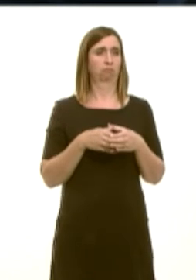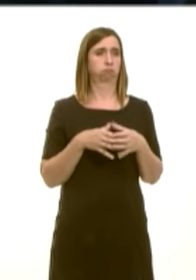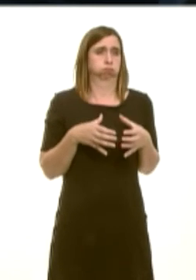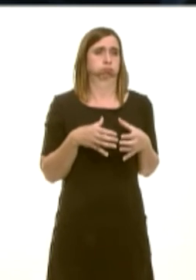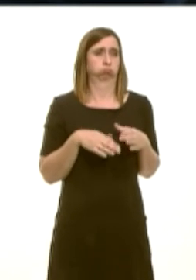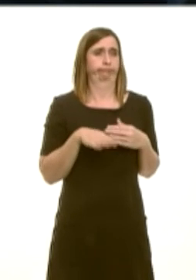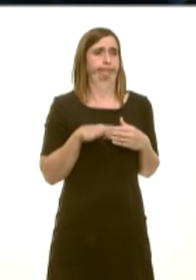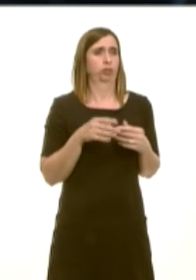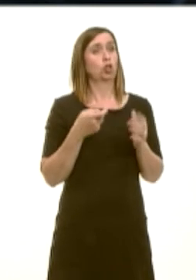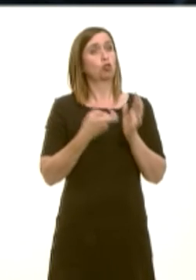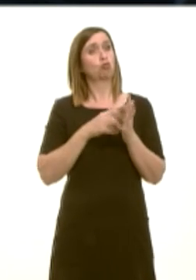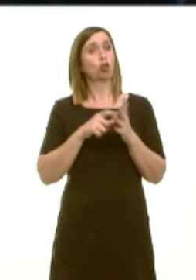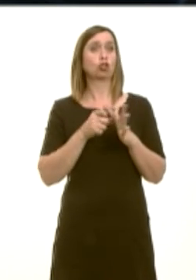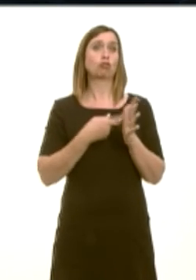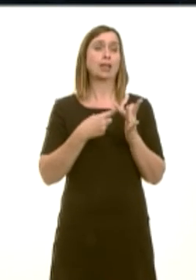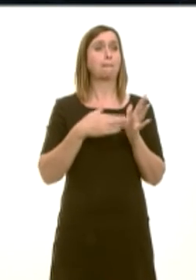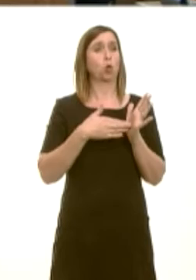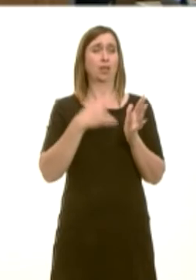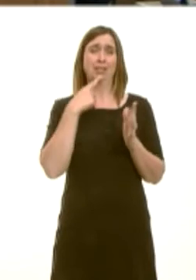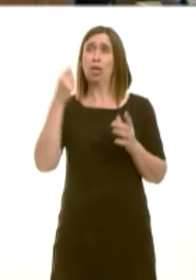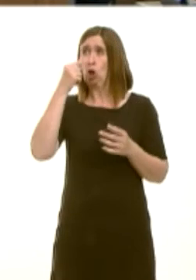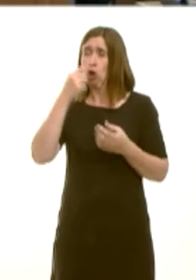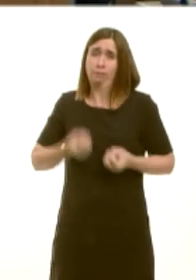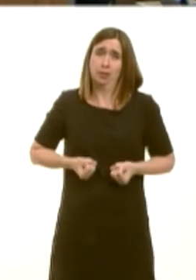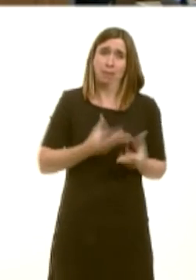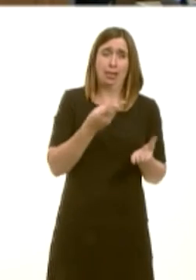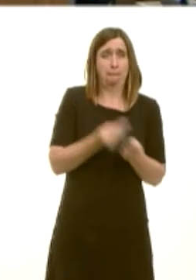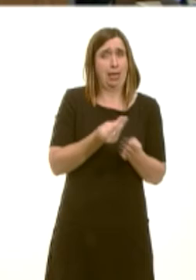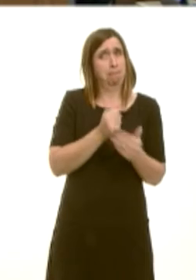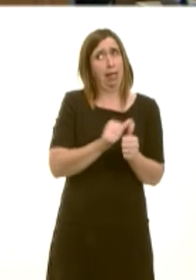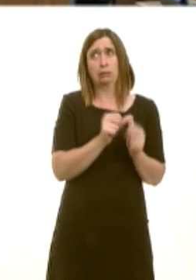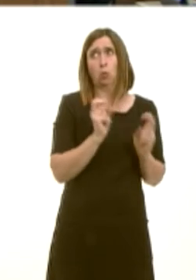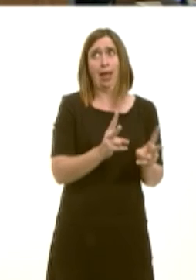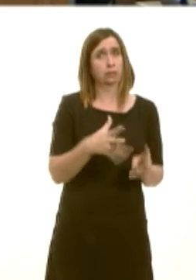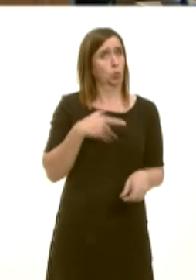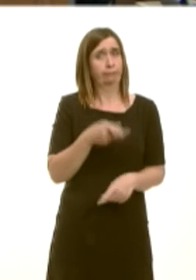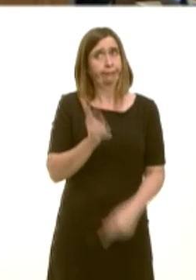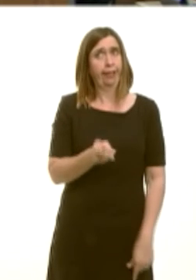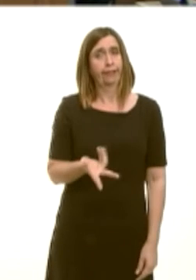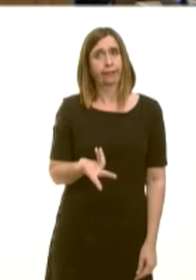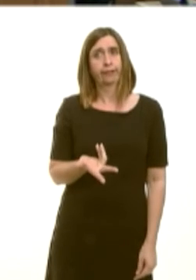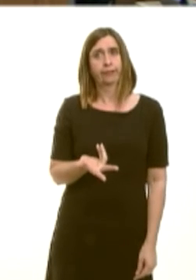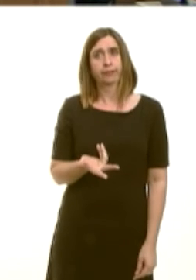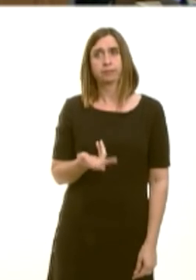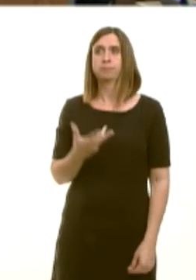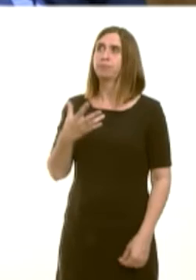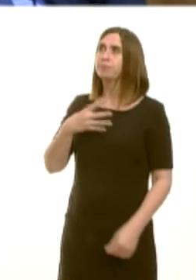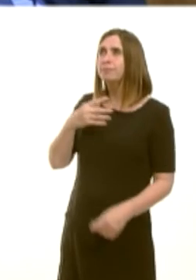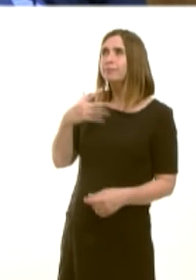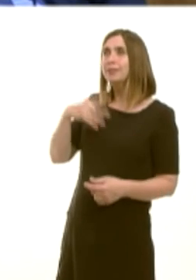told us could have been far better spent? Carwyn Jones: Well, one of the issues that we, of course, as a Government, have to wrestle with is: how is the money best spent? Do you